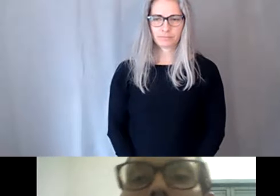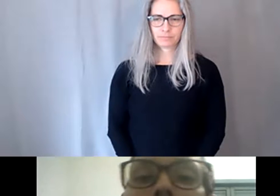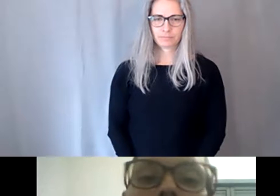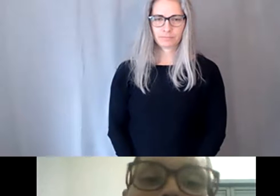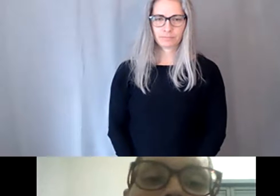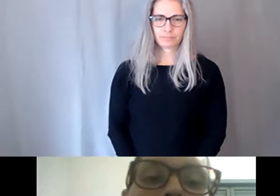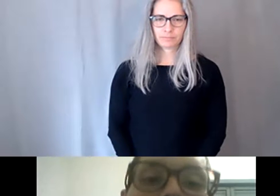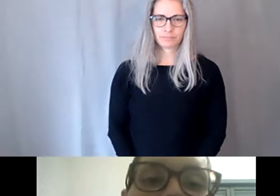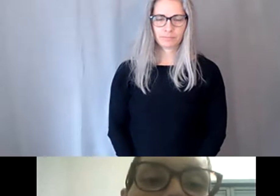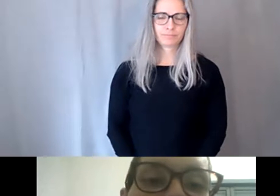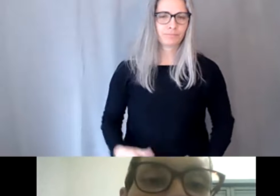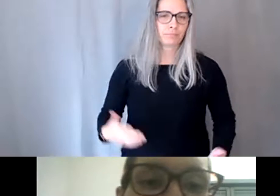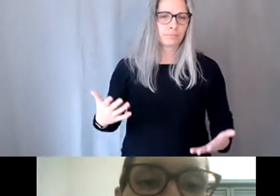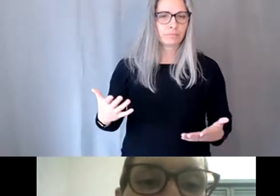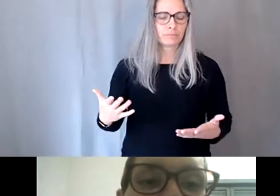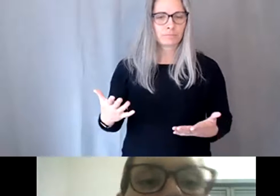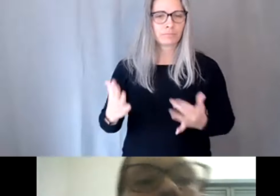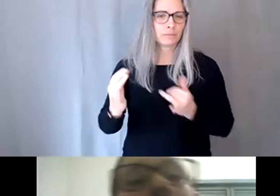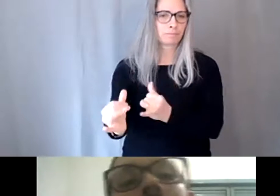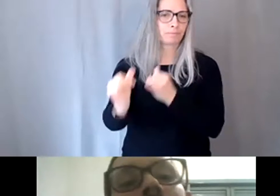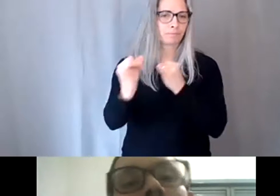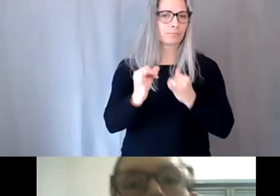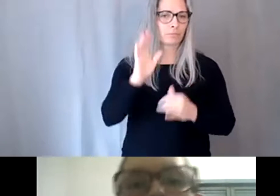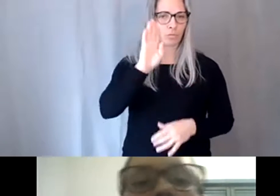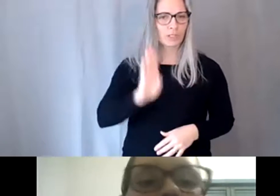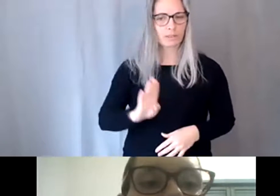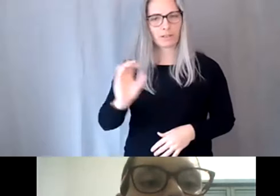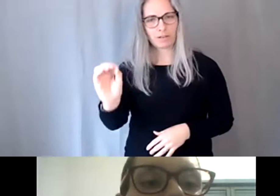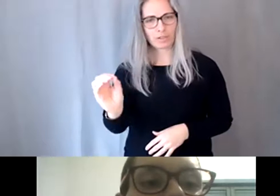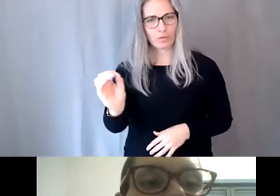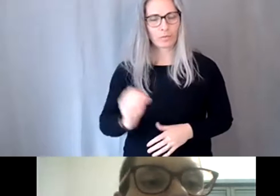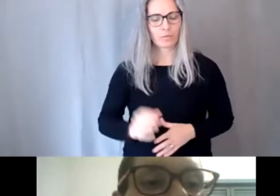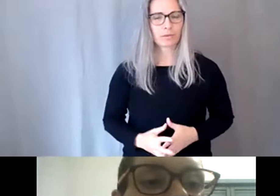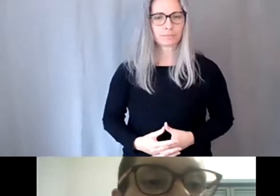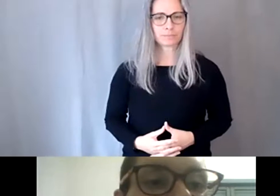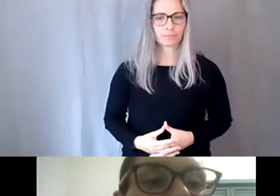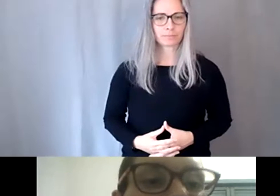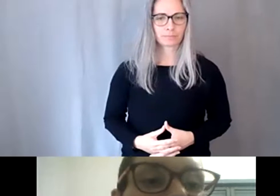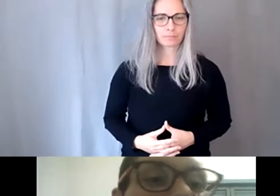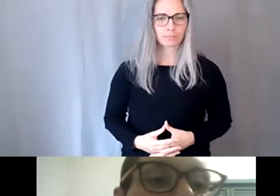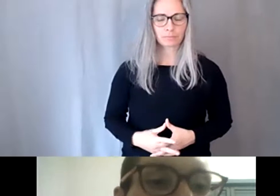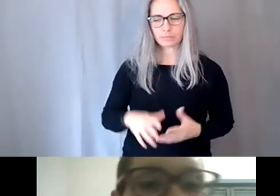almost the same things about this prior prioritization of disabled people for